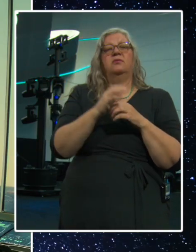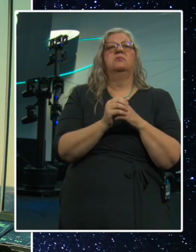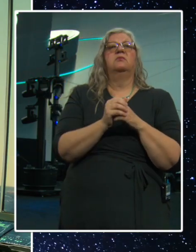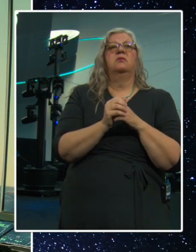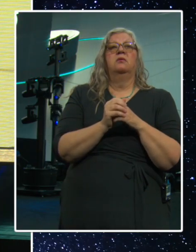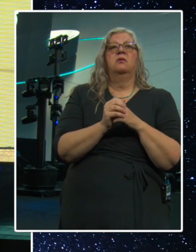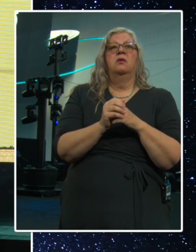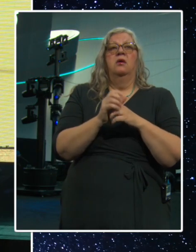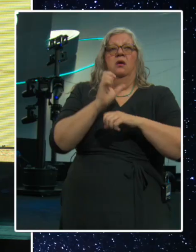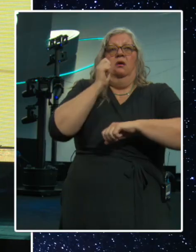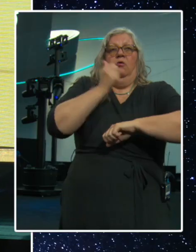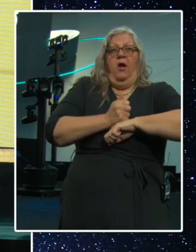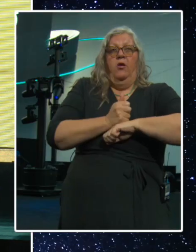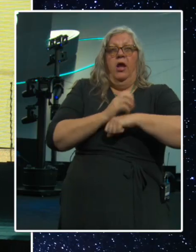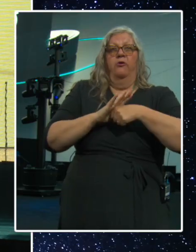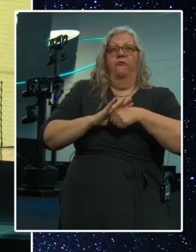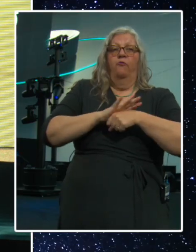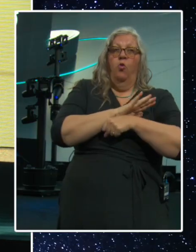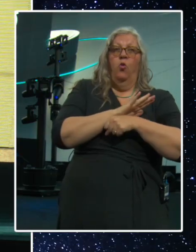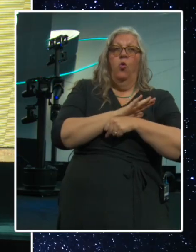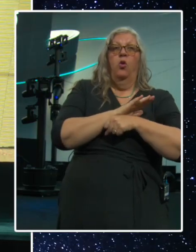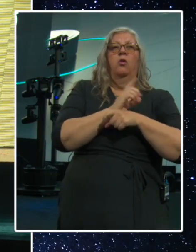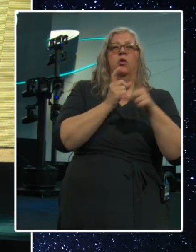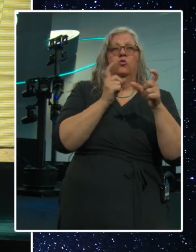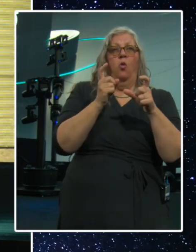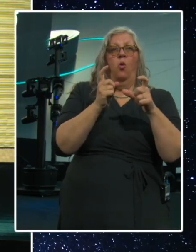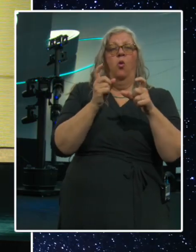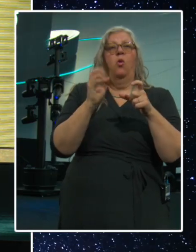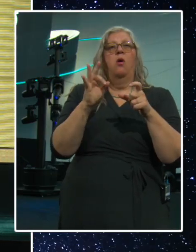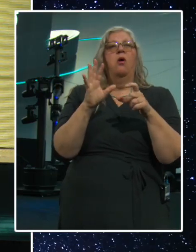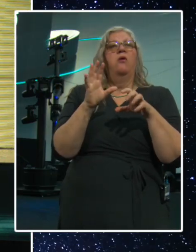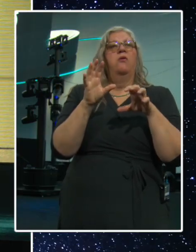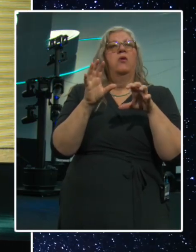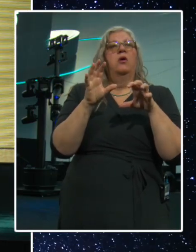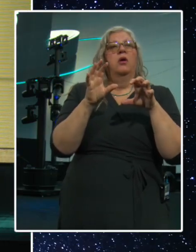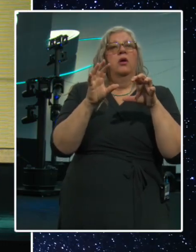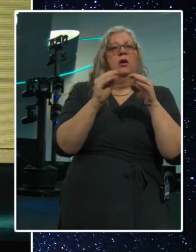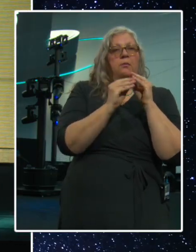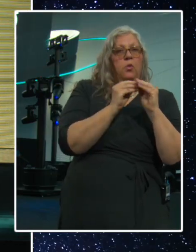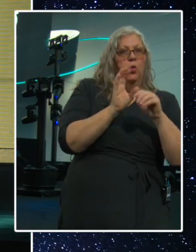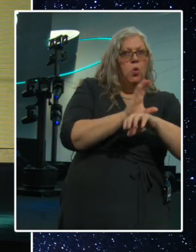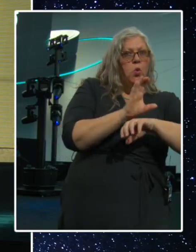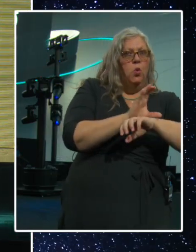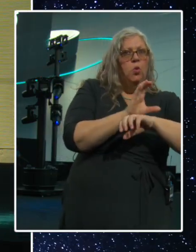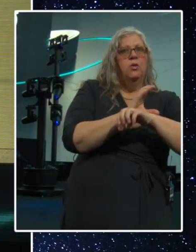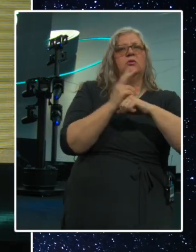our full stack control of compute, storage, networking, and software.